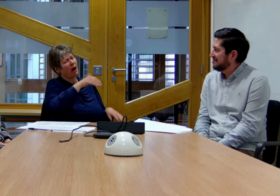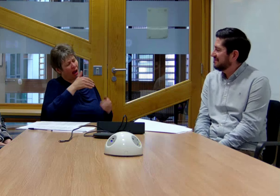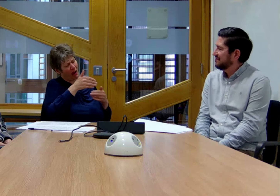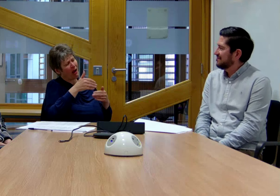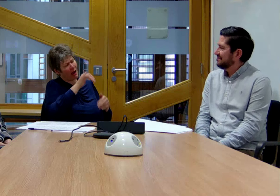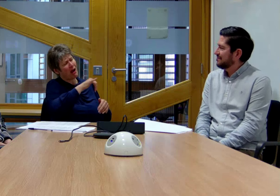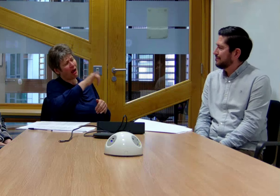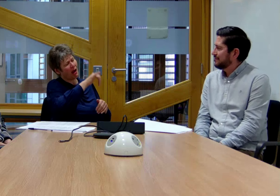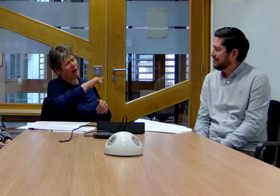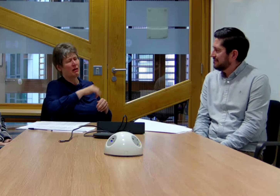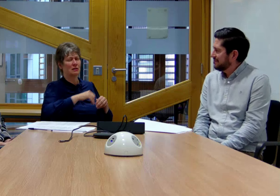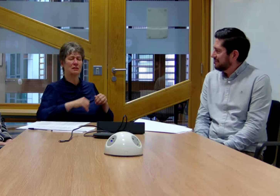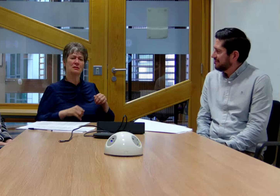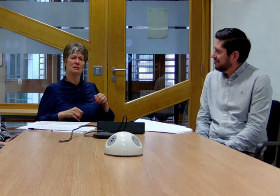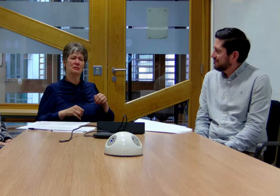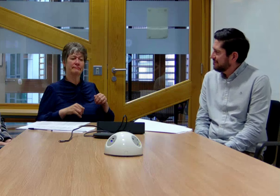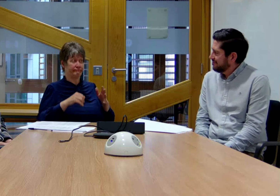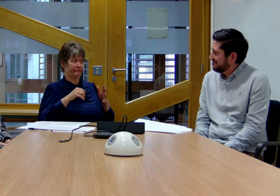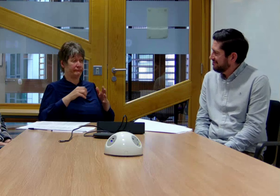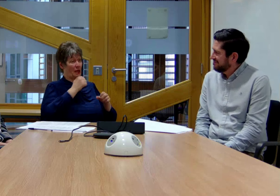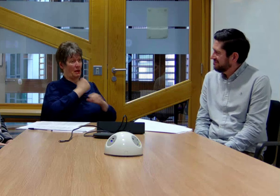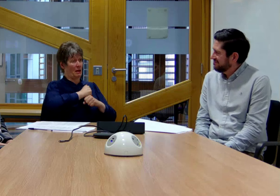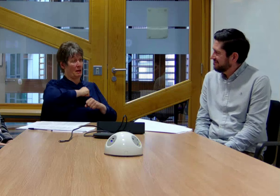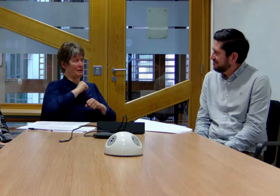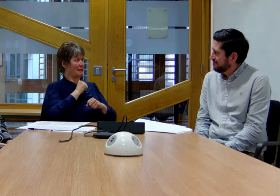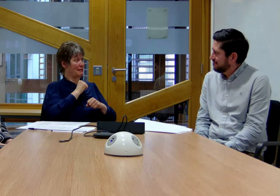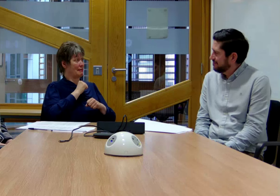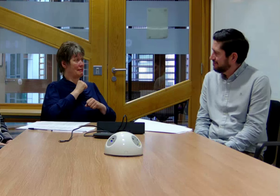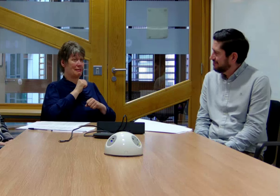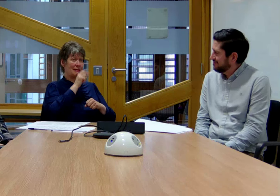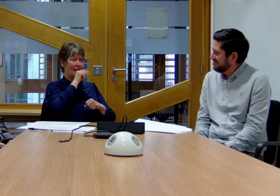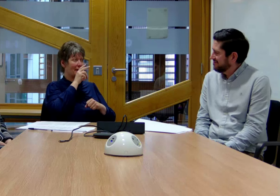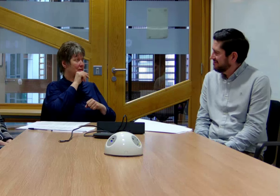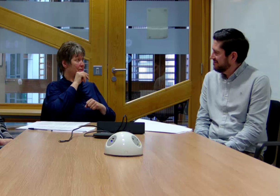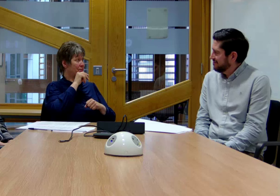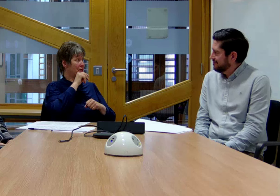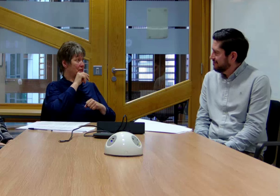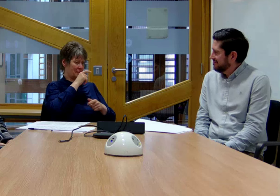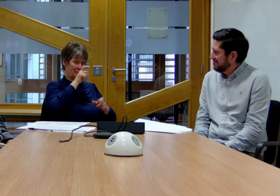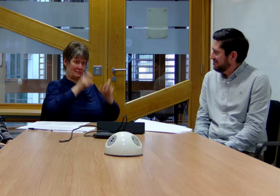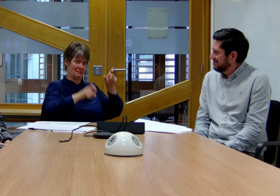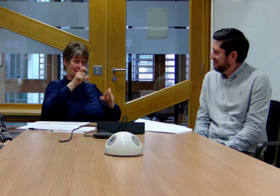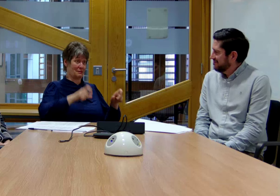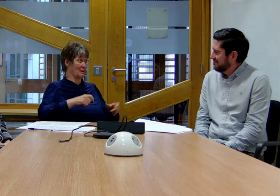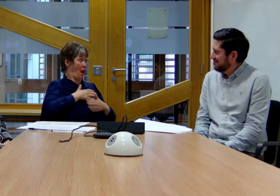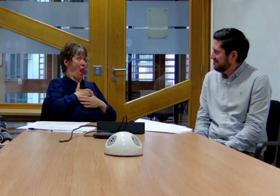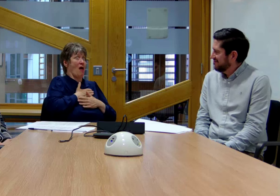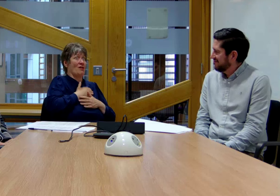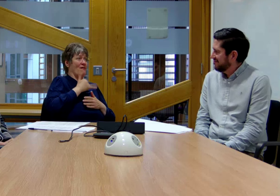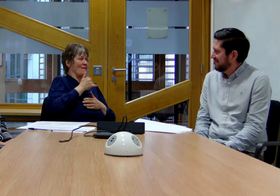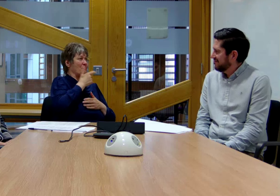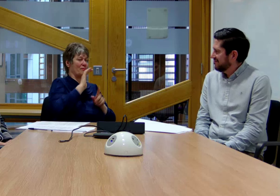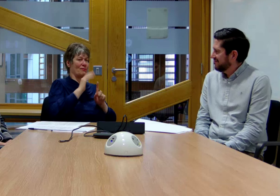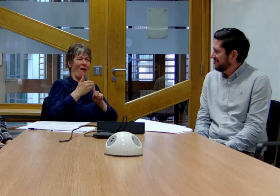Alasdair: Yes, to some extent. I think so. I should say that Gaelic speakers love it and when non-Gaelic speakers recognise and